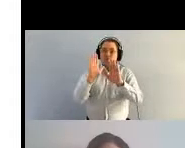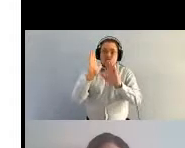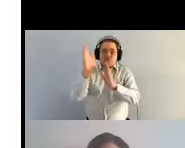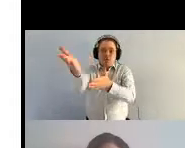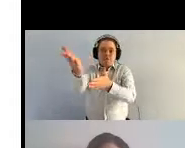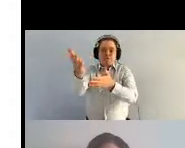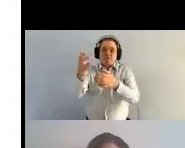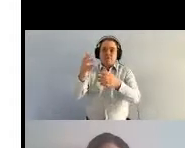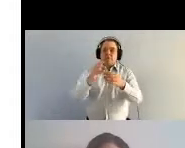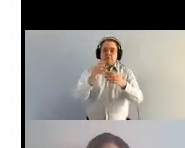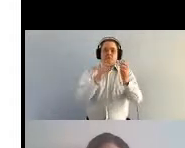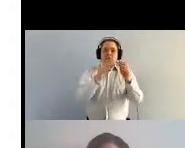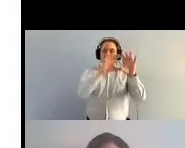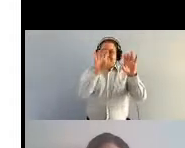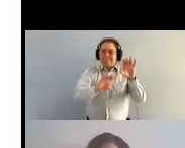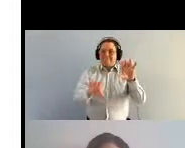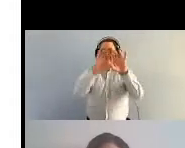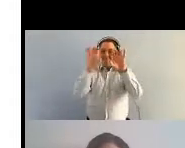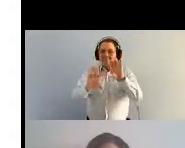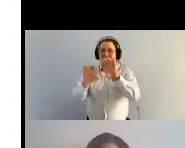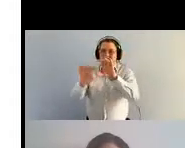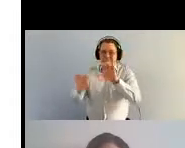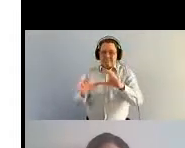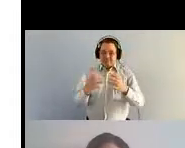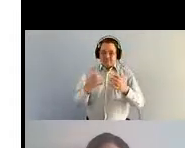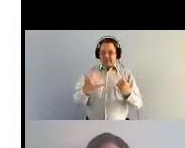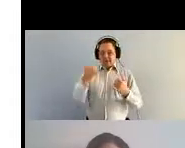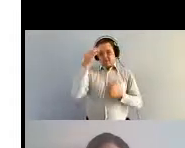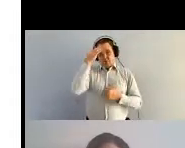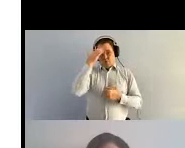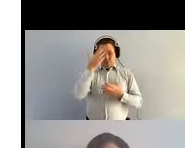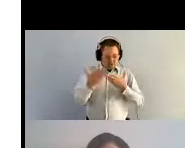of increasing reliance on technology for remote service delivery.